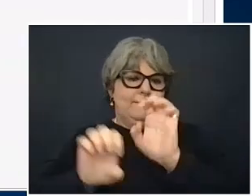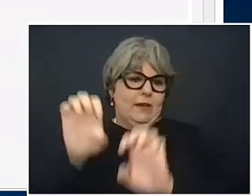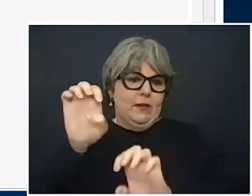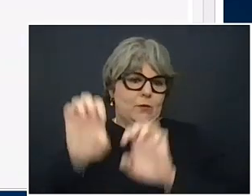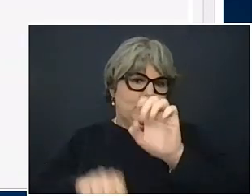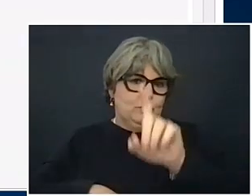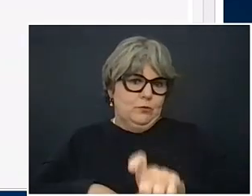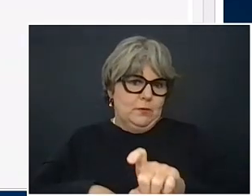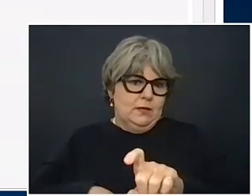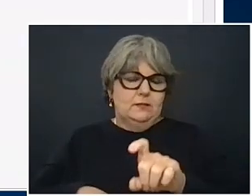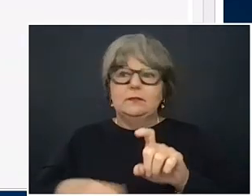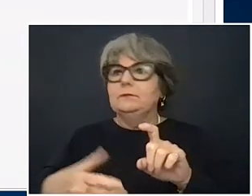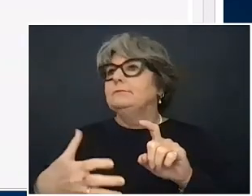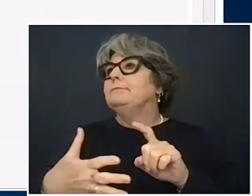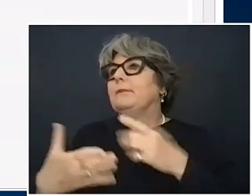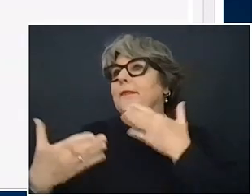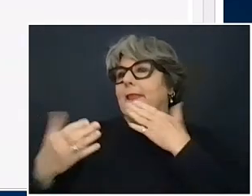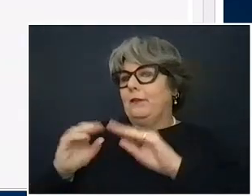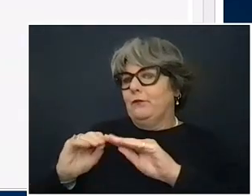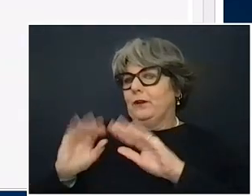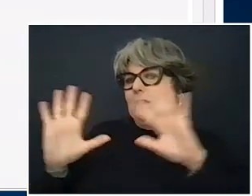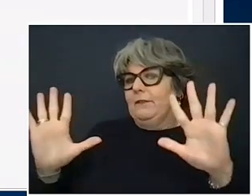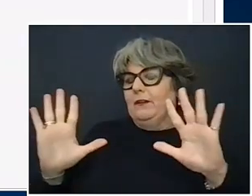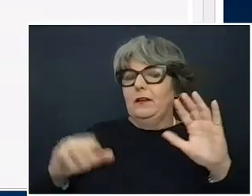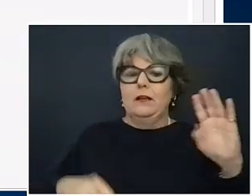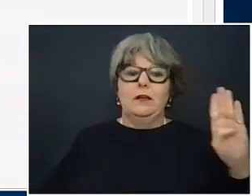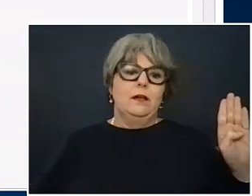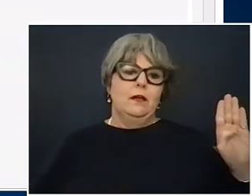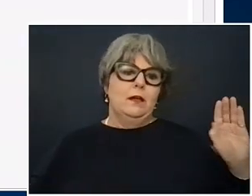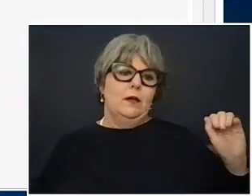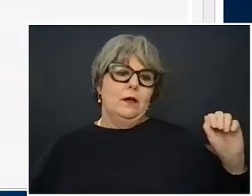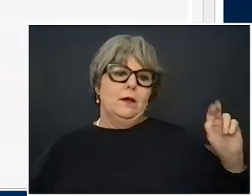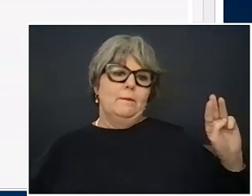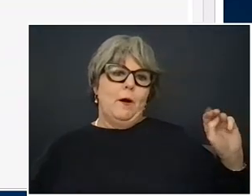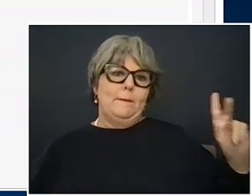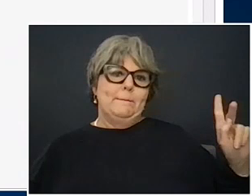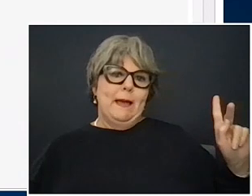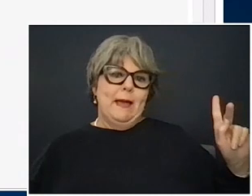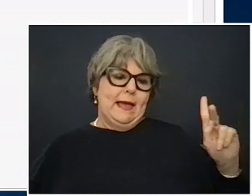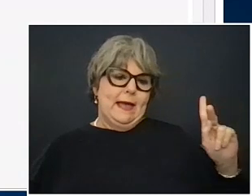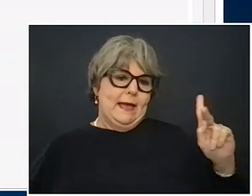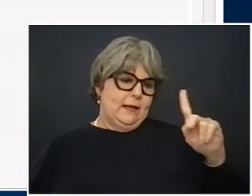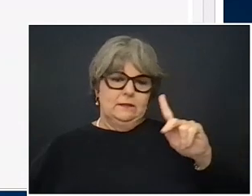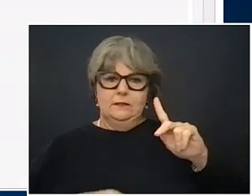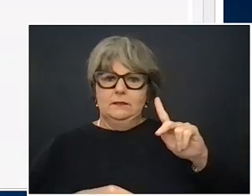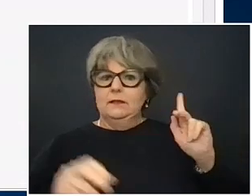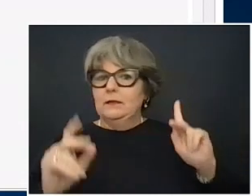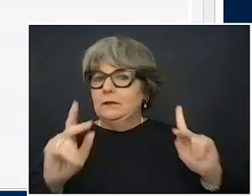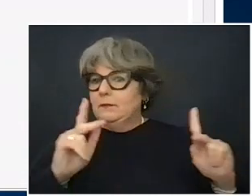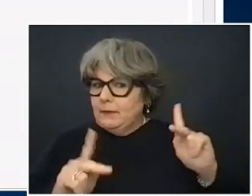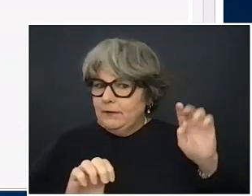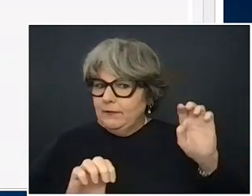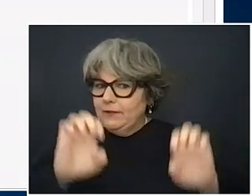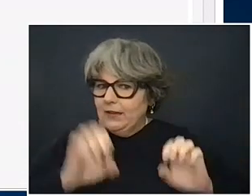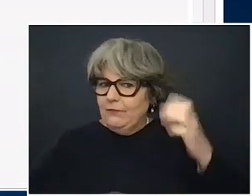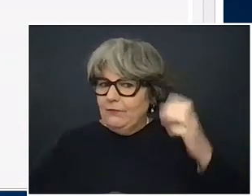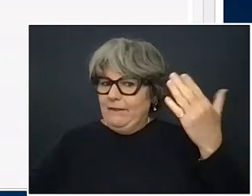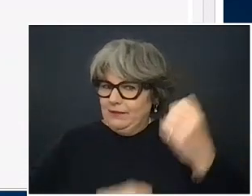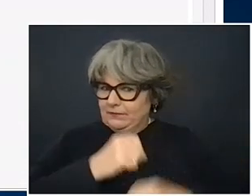Yeah, okay. Thanks for the clarification. Barmak and I were about to agree again, because I was about to lose my mind that accreditors were only being evaluated every 15 years. But I feel better now. Thank you.